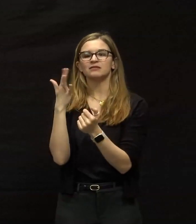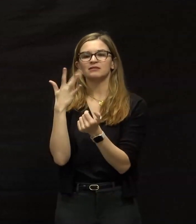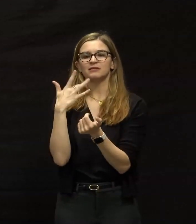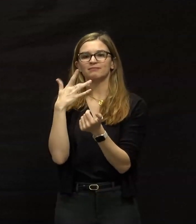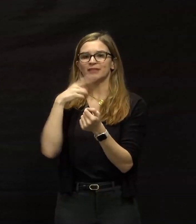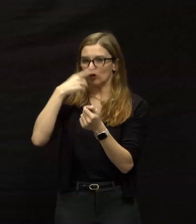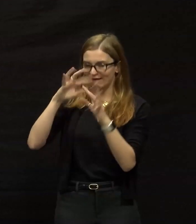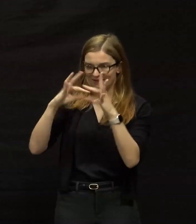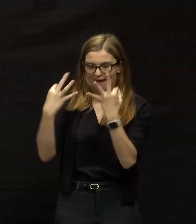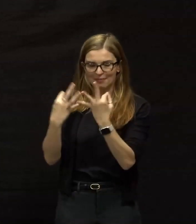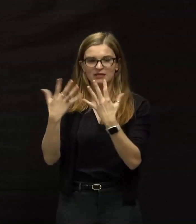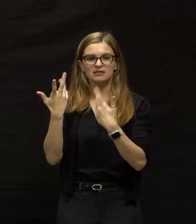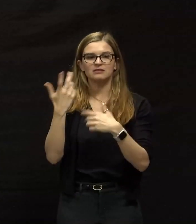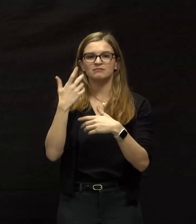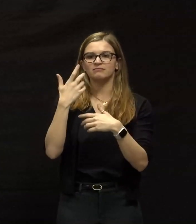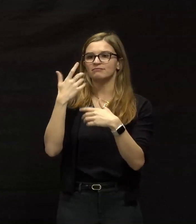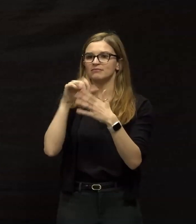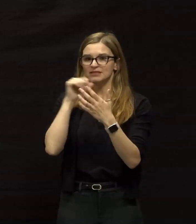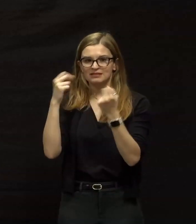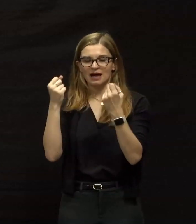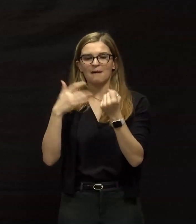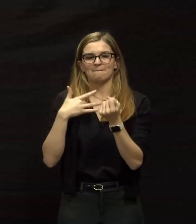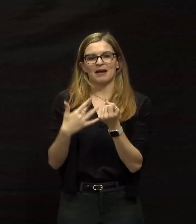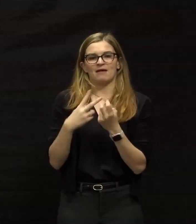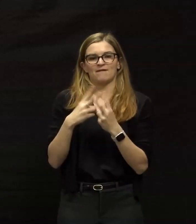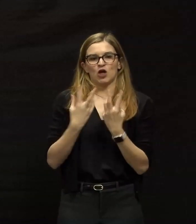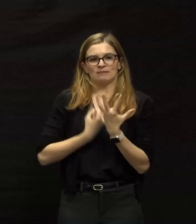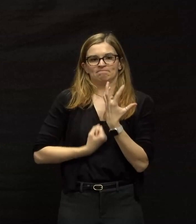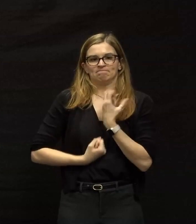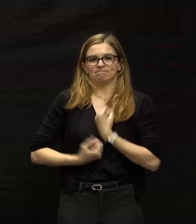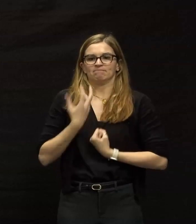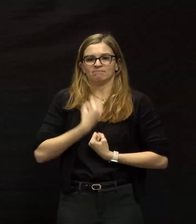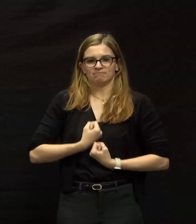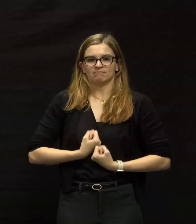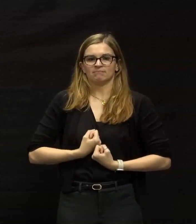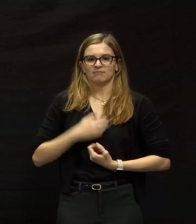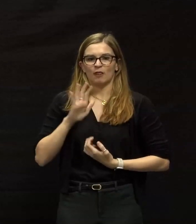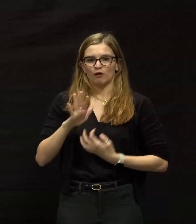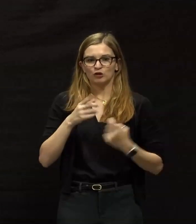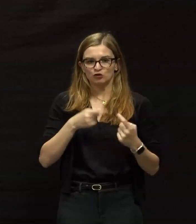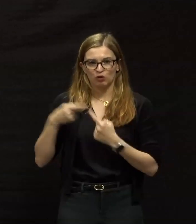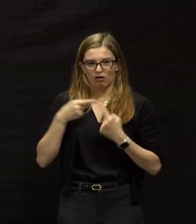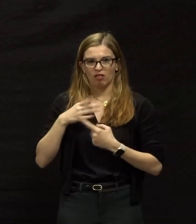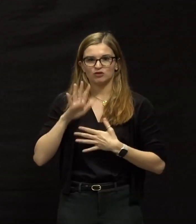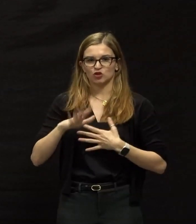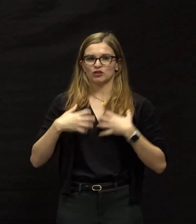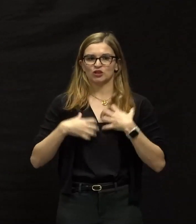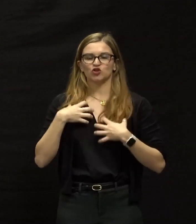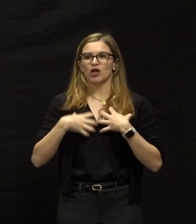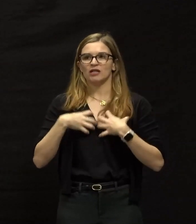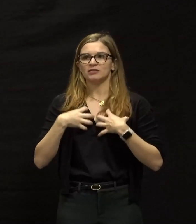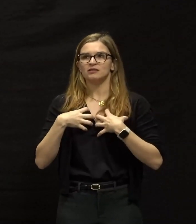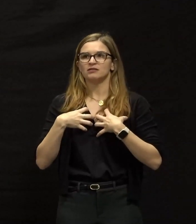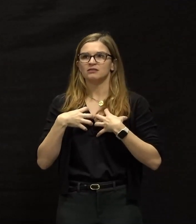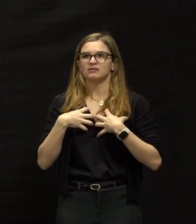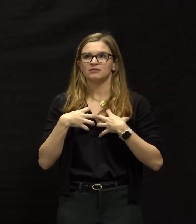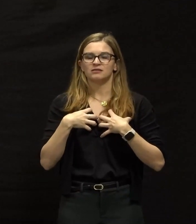in those mainstream environments with hearing families, without sign language, really do internalize those struggles